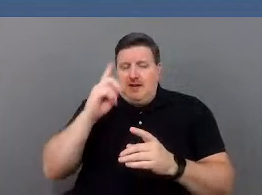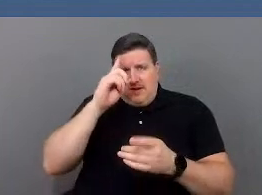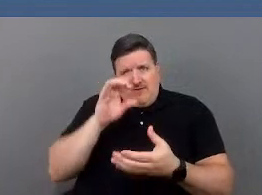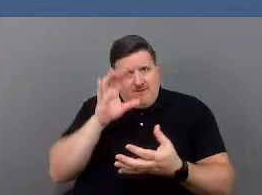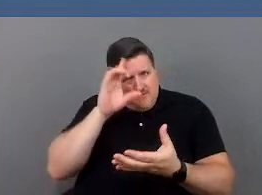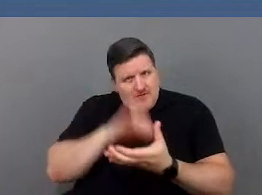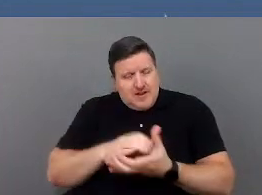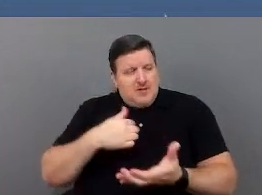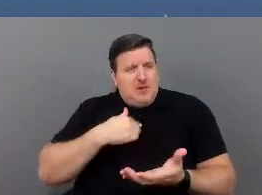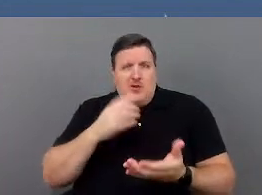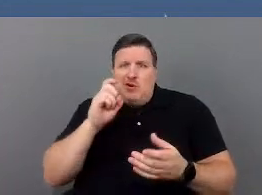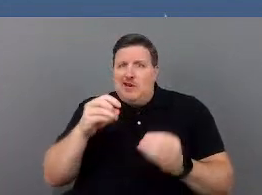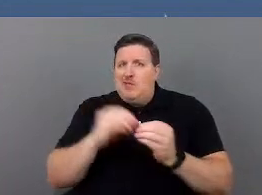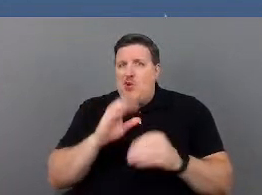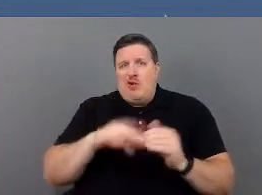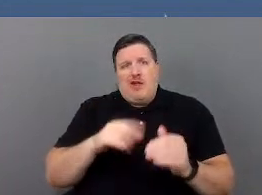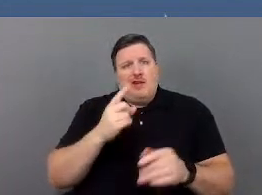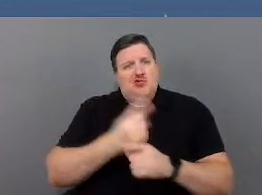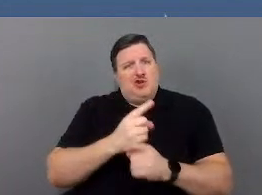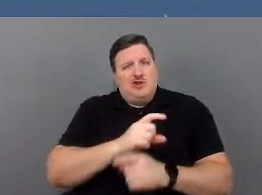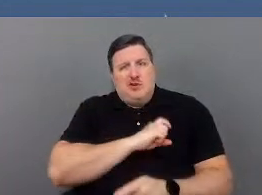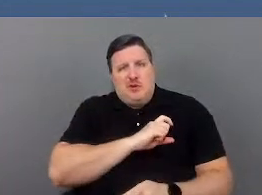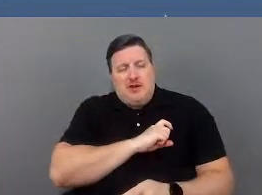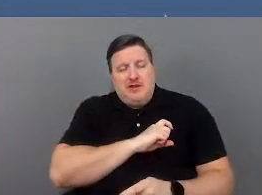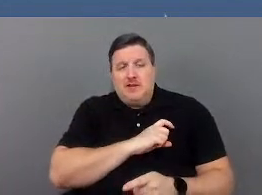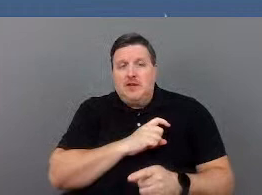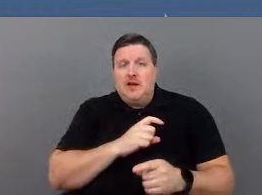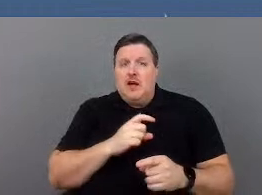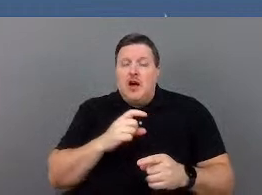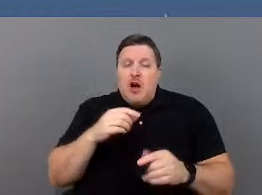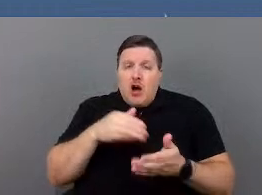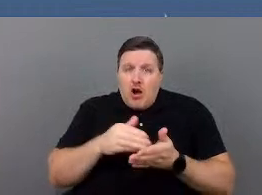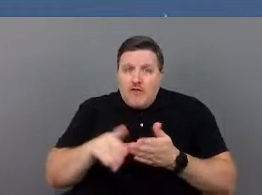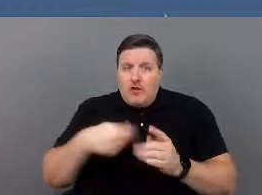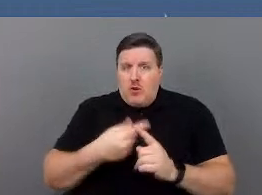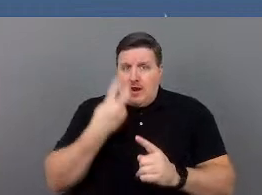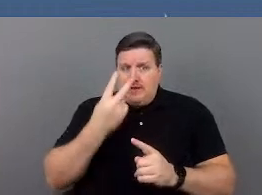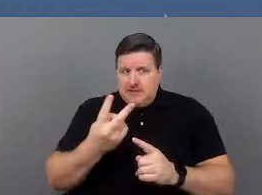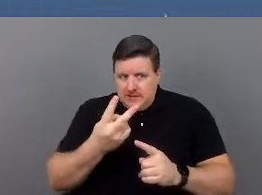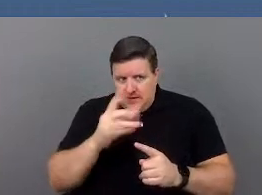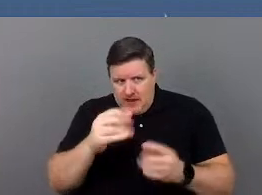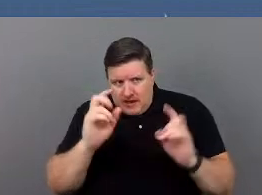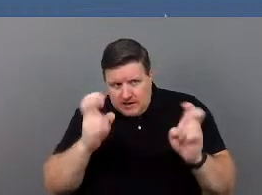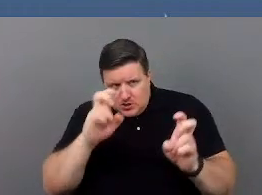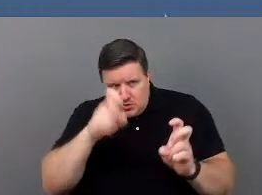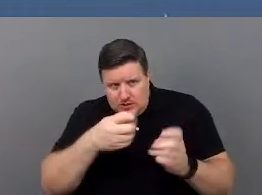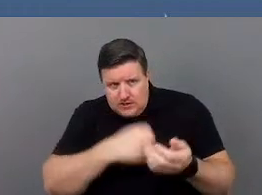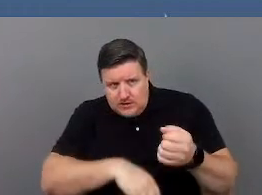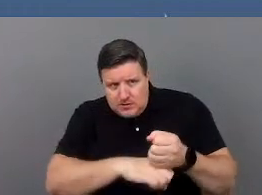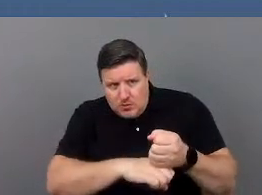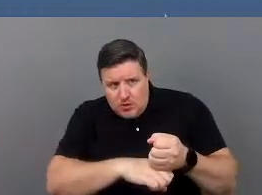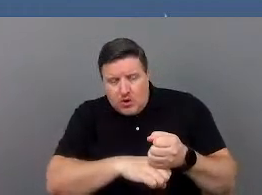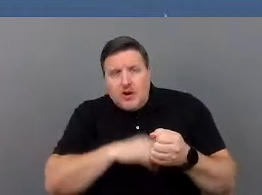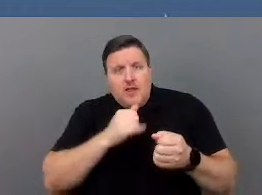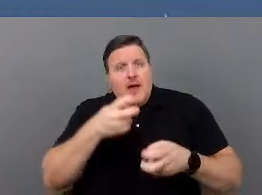MORE OFTEN THAN NOT, WHEN I ENCOUNTER A SITUATION THAT NEEDS SUPPORT, THE PERSON WHO'S IN CRISIS IS IN A VULNERABLE SITUATION AND DOESN'T WANT POLICE.